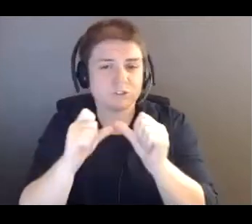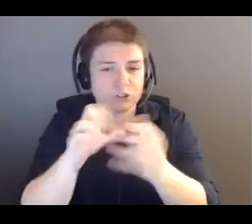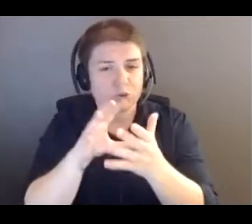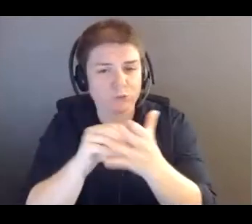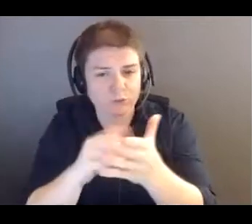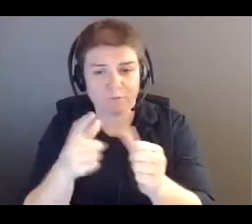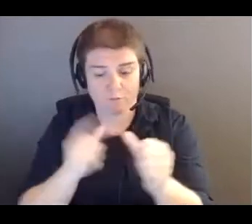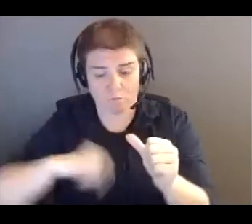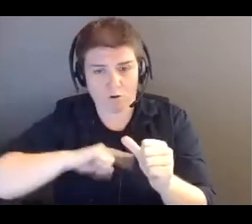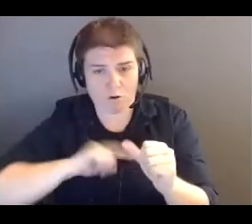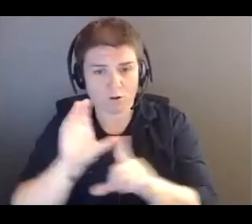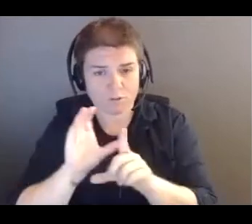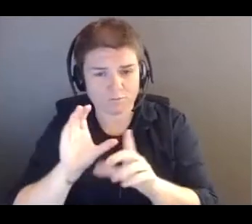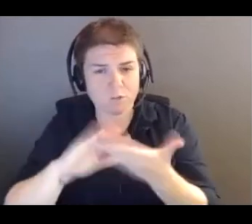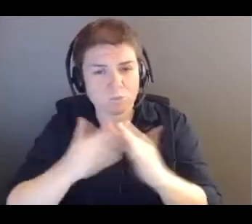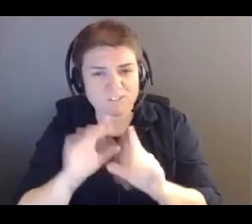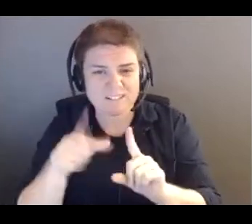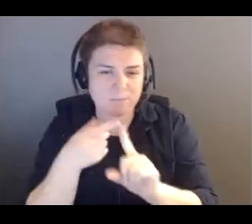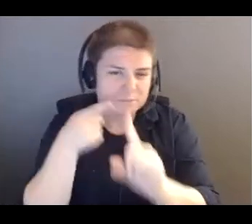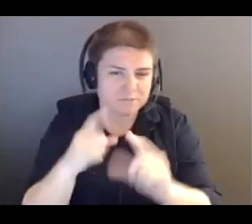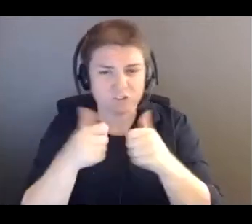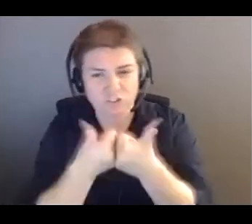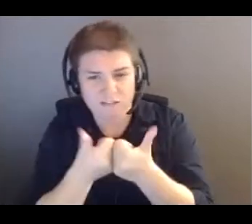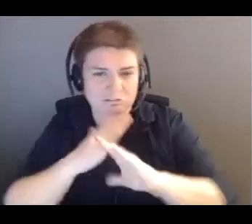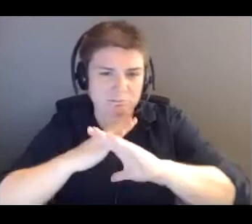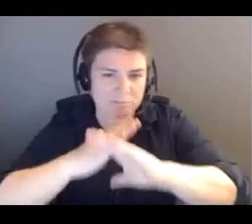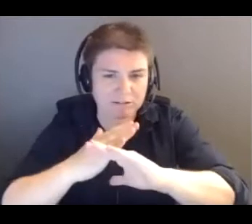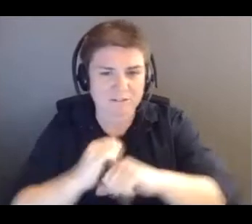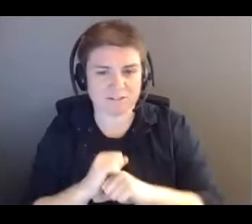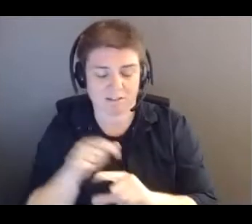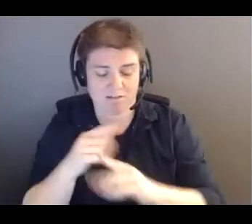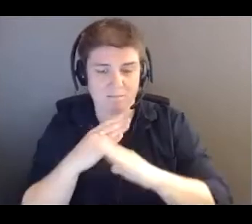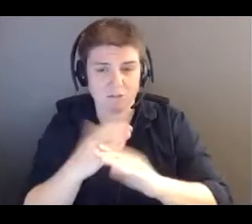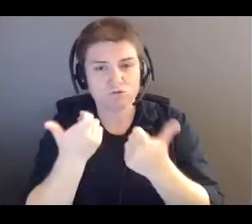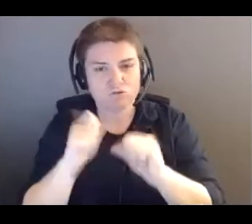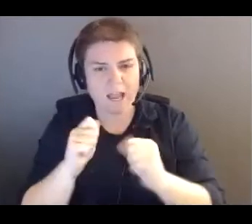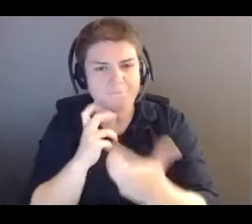the specific challenges and barriers that exist, creating more entry points for access,